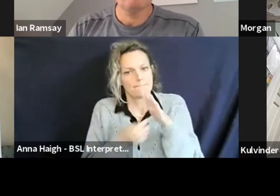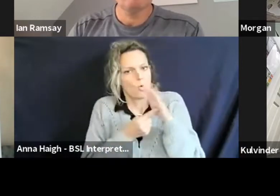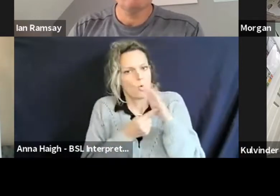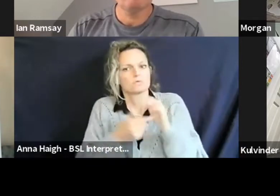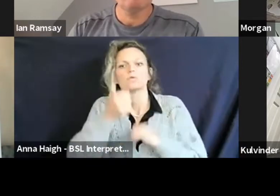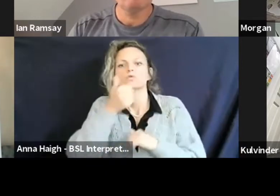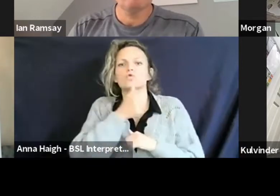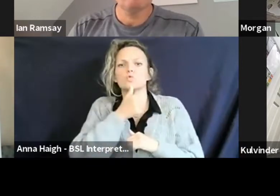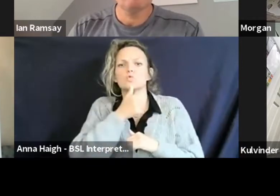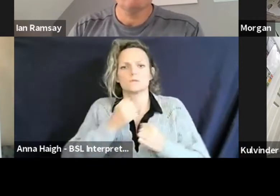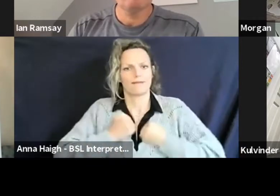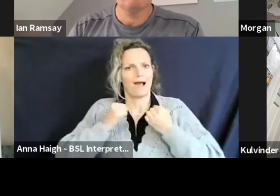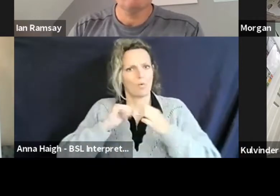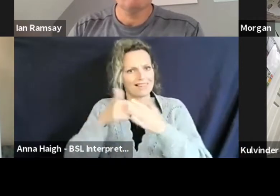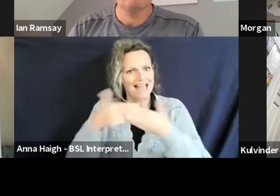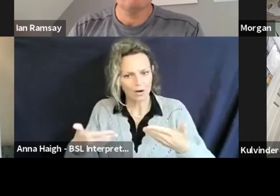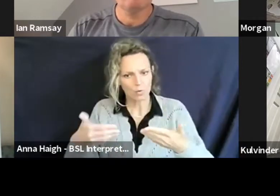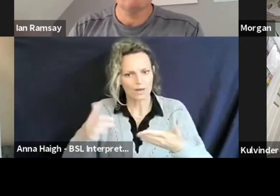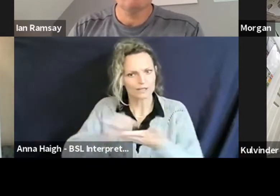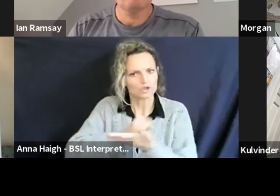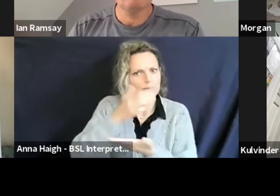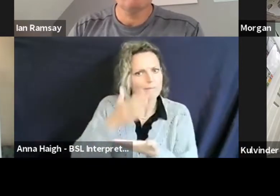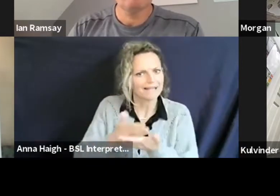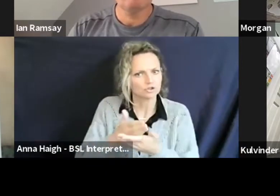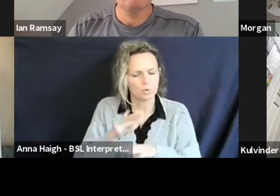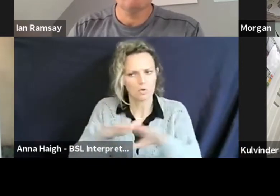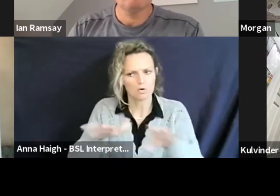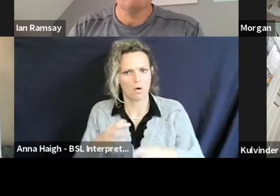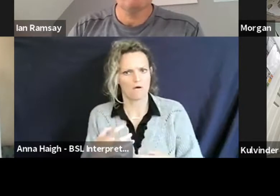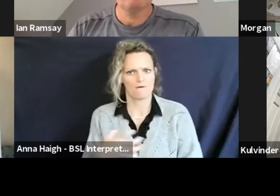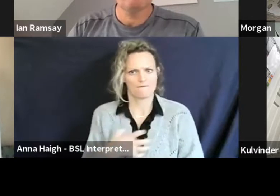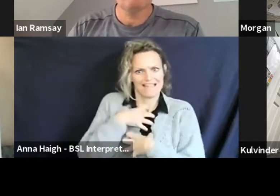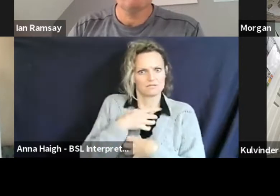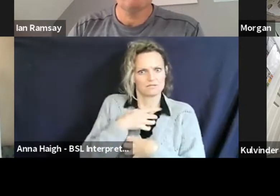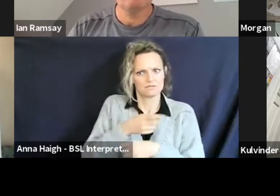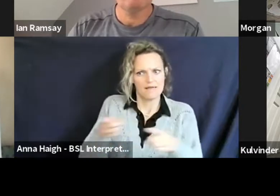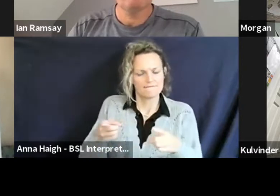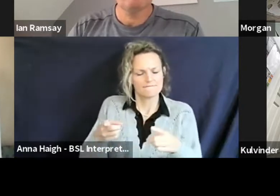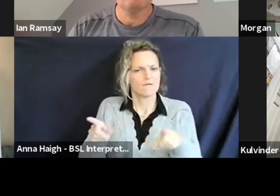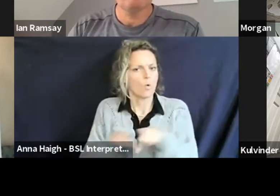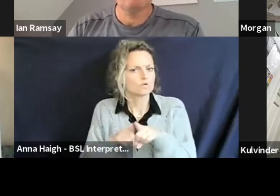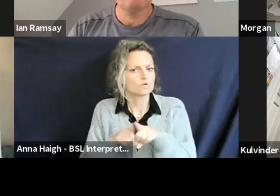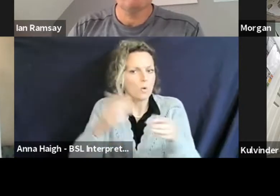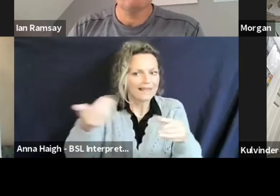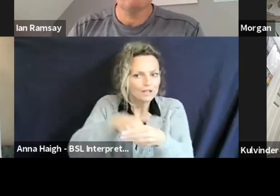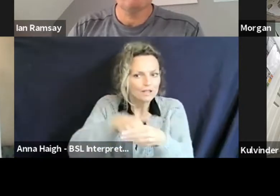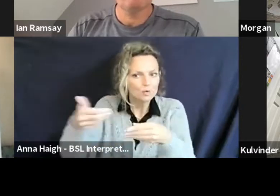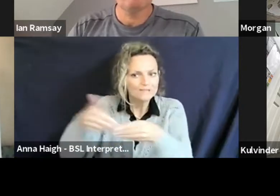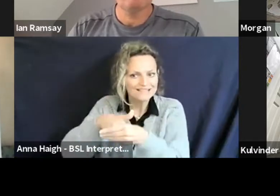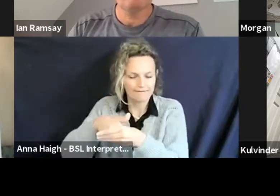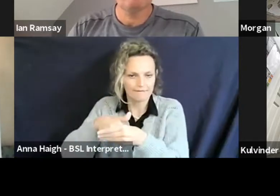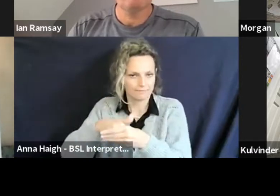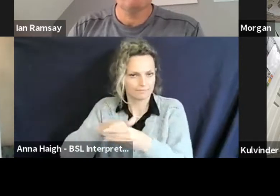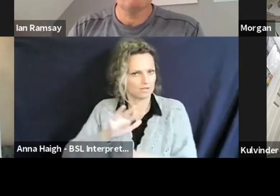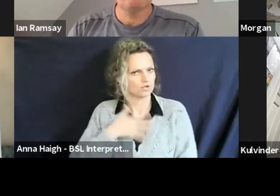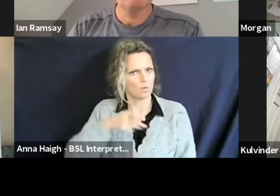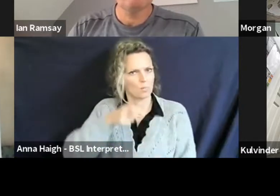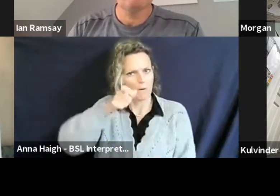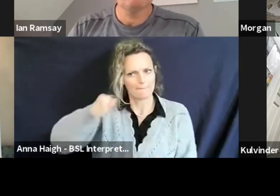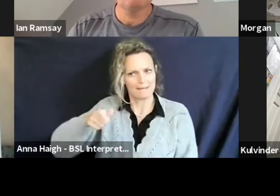What we do is we work towards the social model of disability and with that is the use of language and the